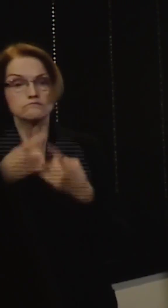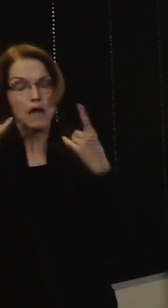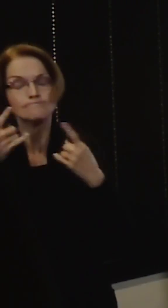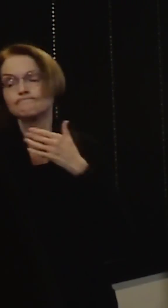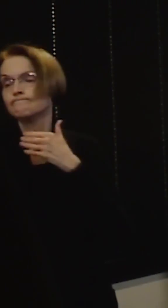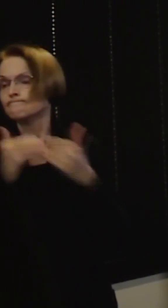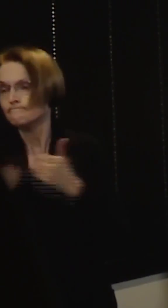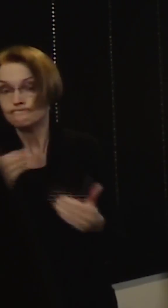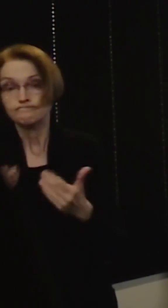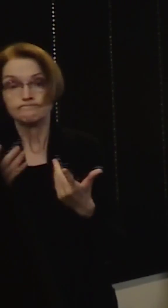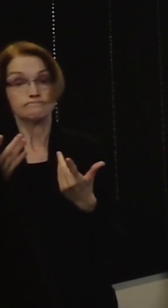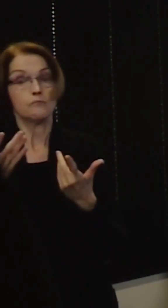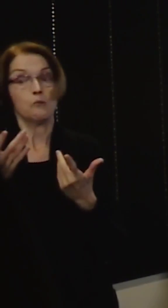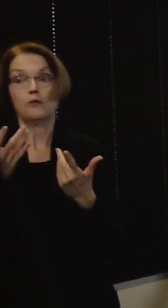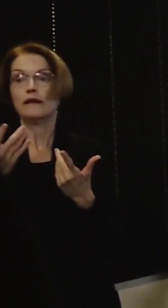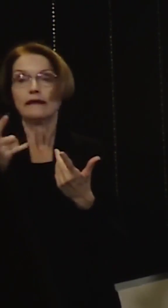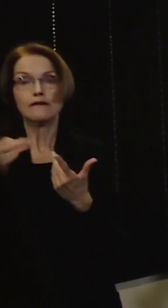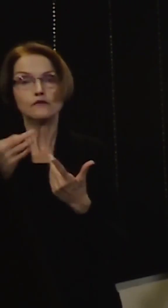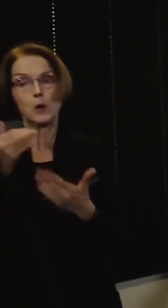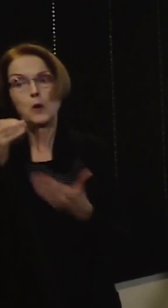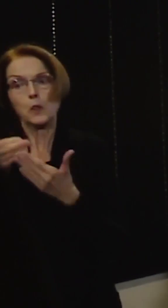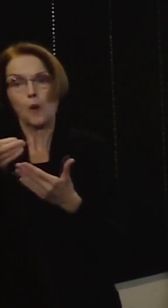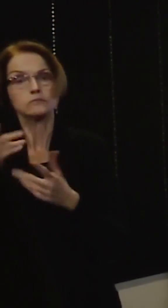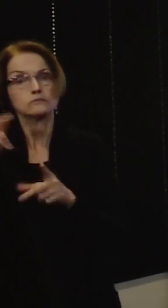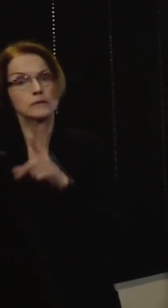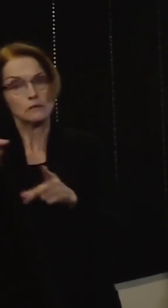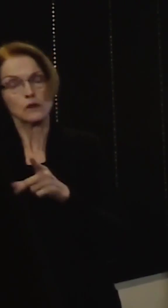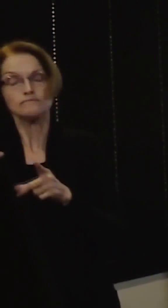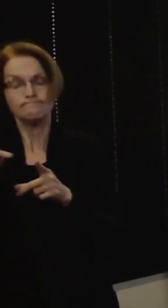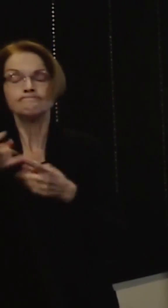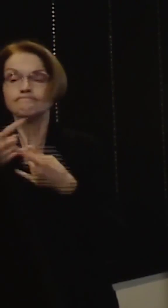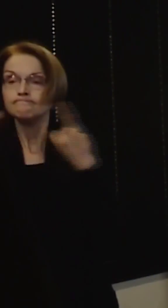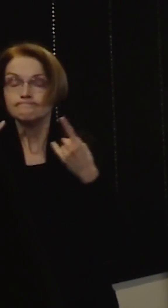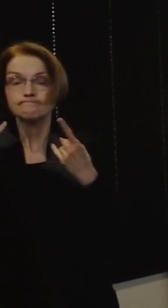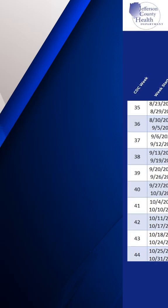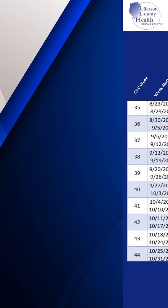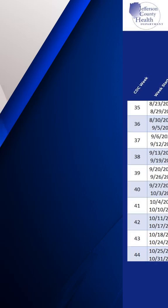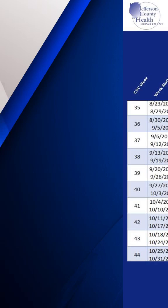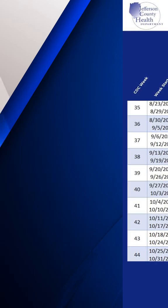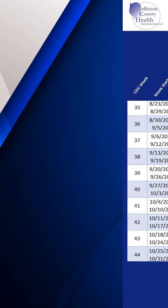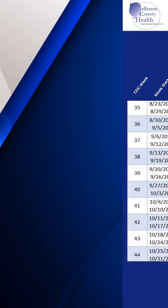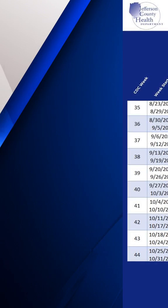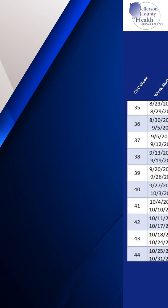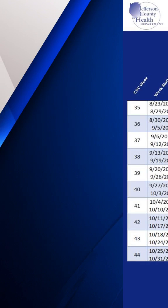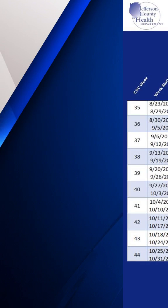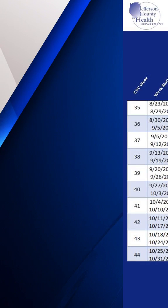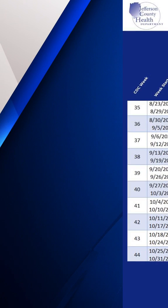INCLUDES EVERY COUNTY MATTER WHETHER YOU HAVE A MASK MANDATE IN COUNTY OR NOT.